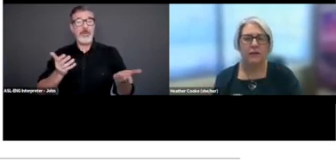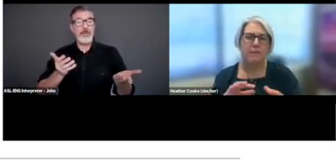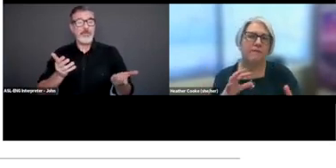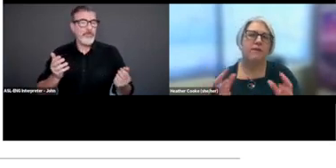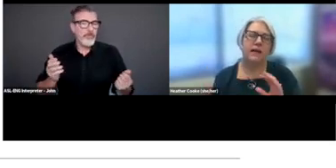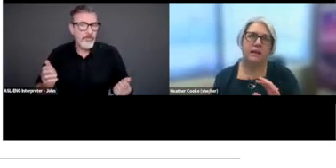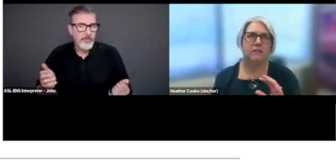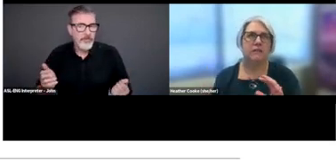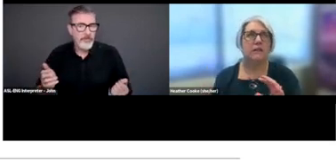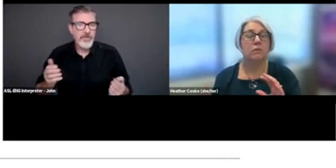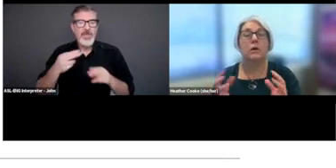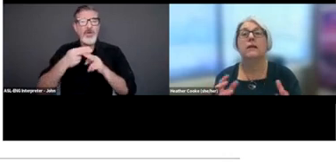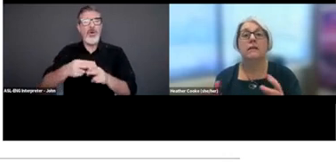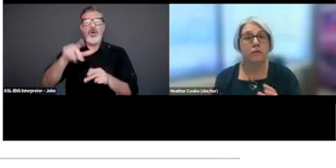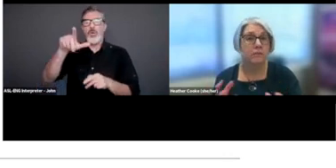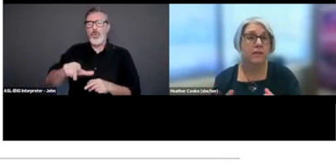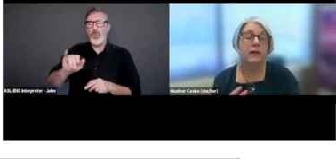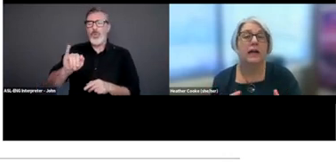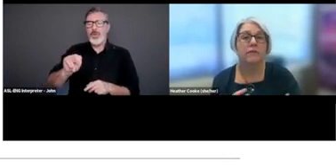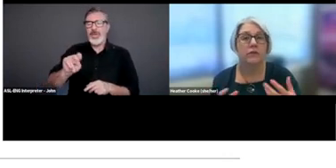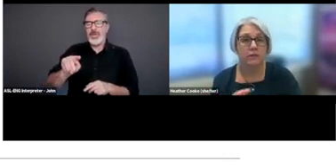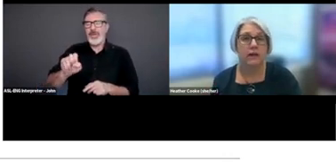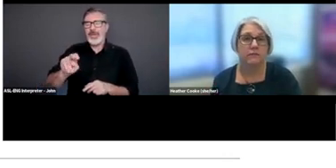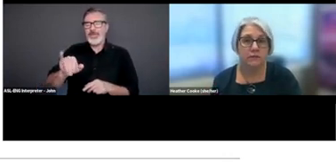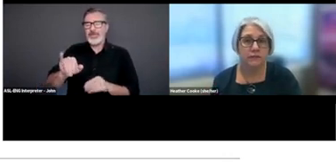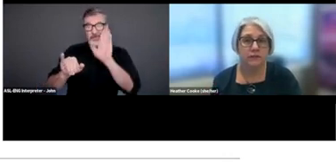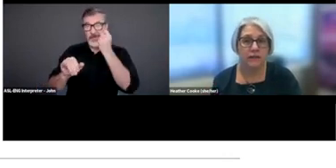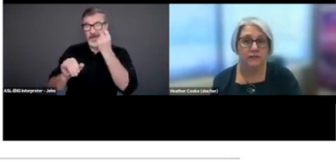violates these workplace norms that we have for respectful